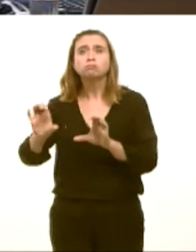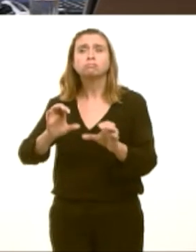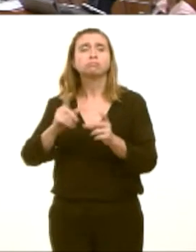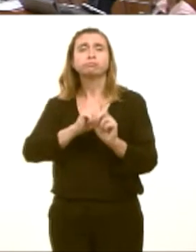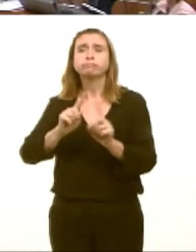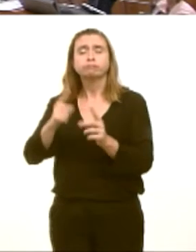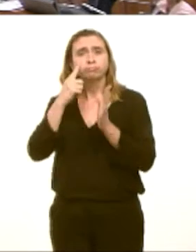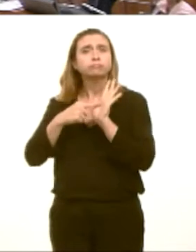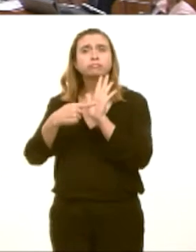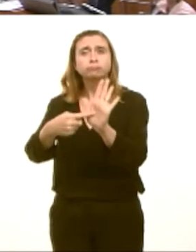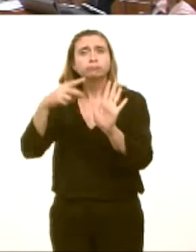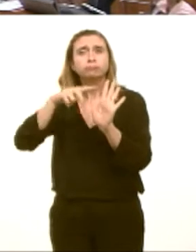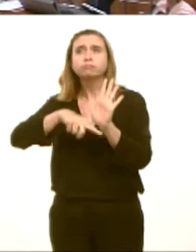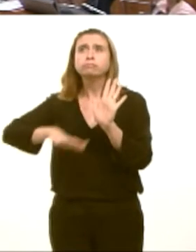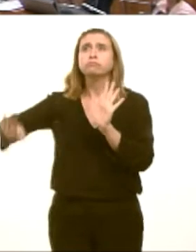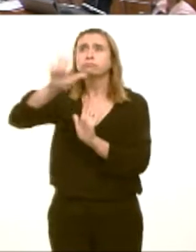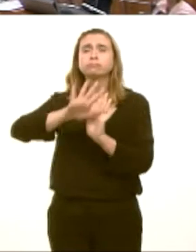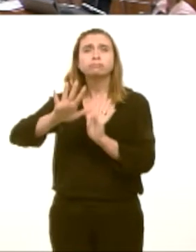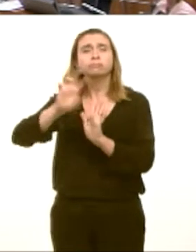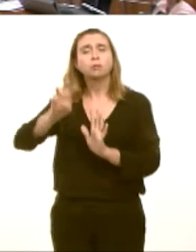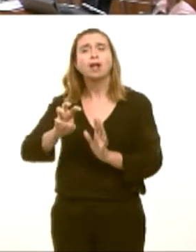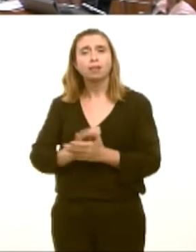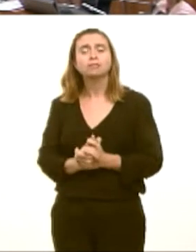Kirsty Williams: Thank you, First Minister.